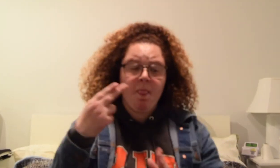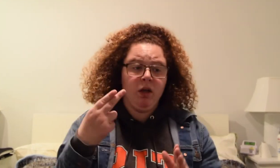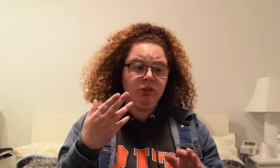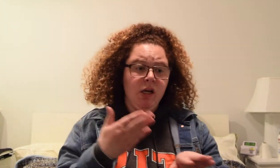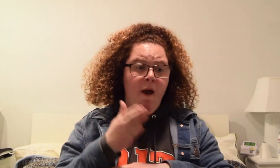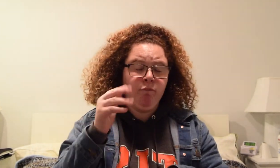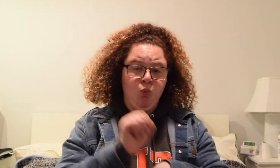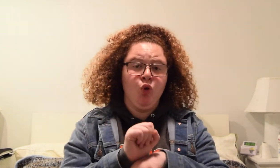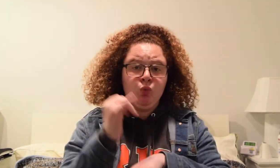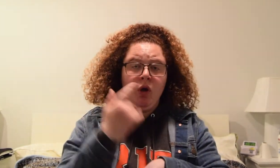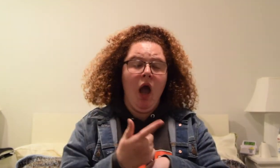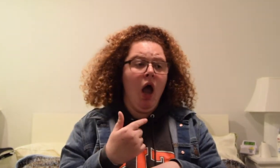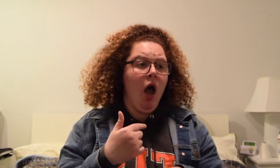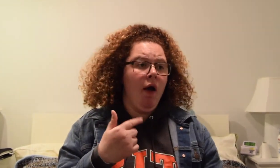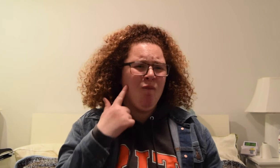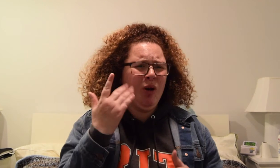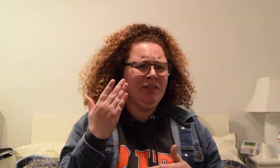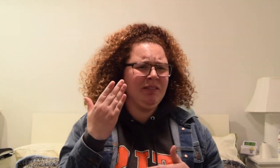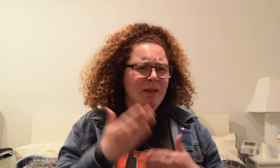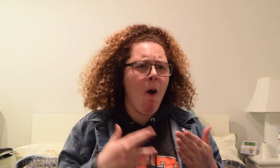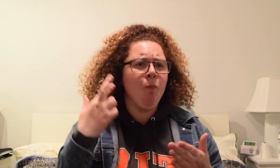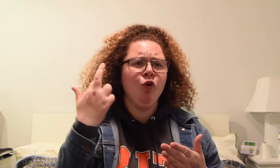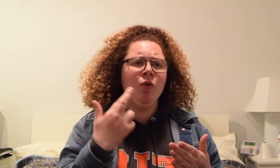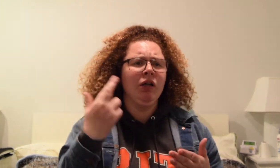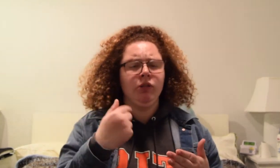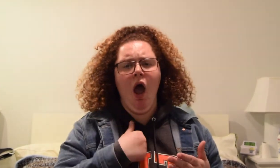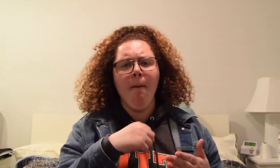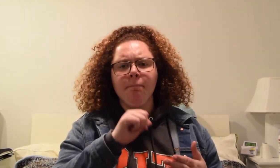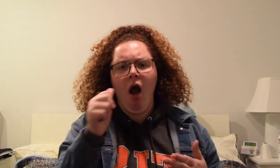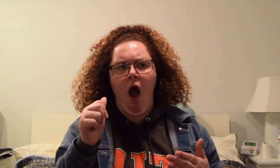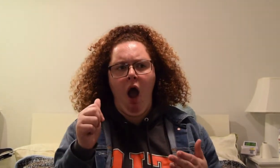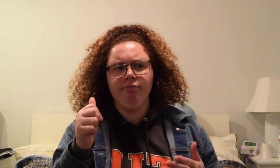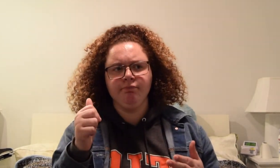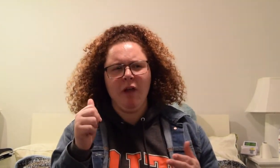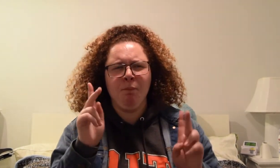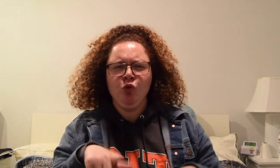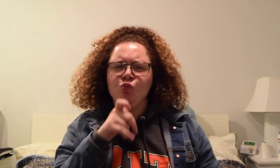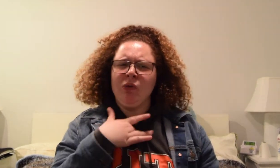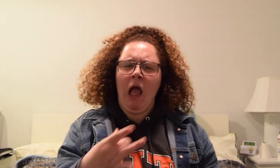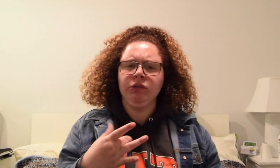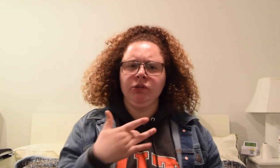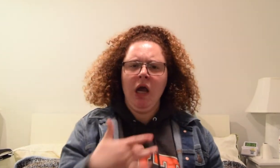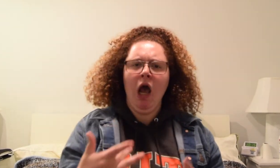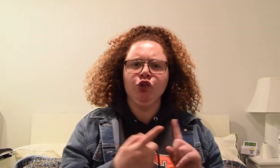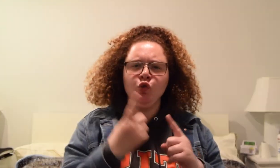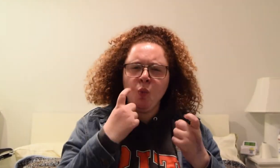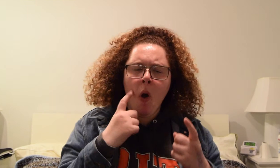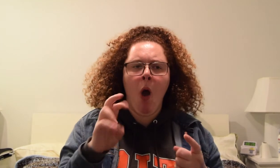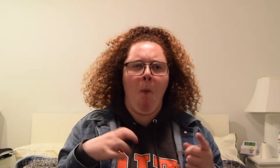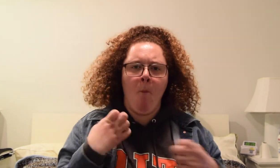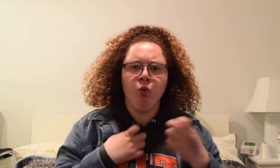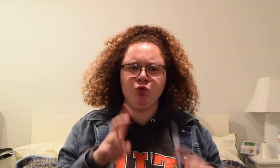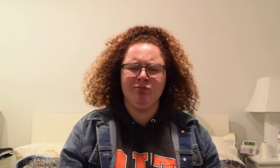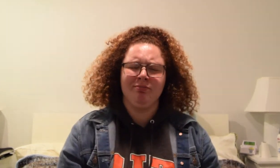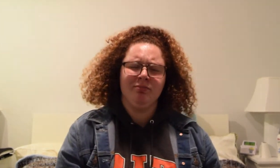Honestly after work today, for some reason, I'm not that kind of person who would cry (not an emotional person)